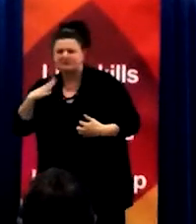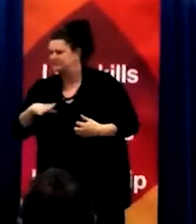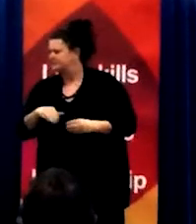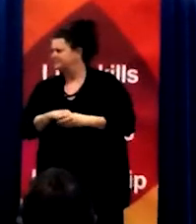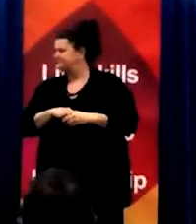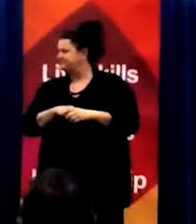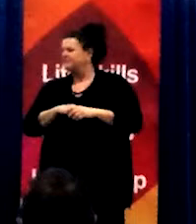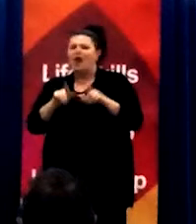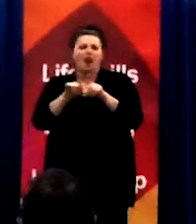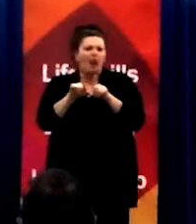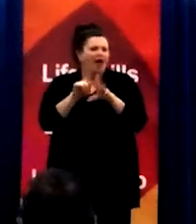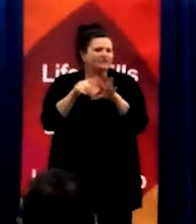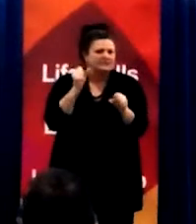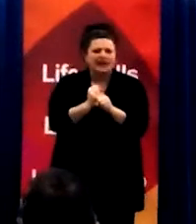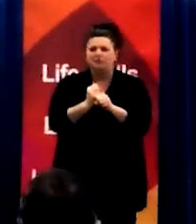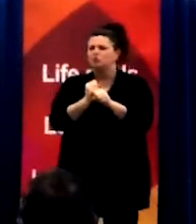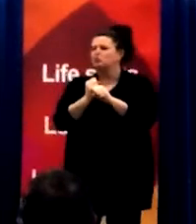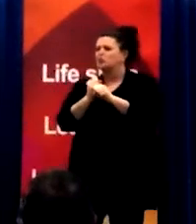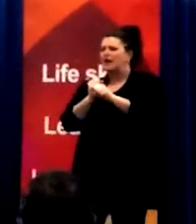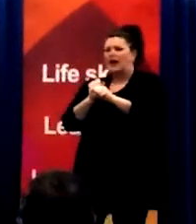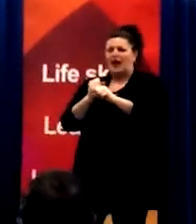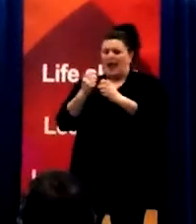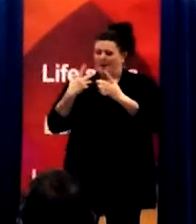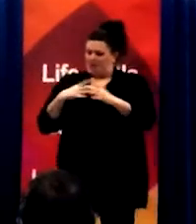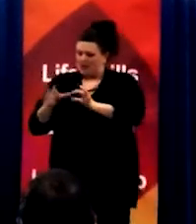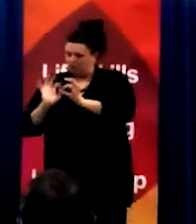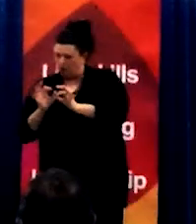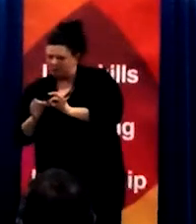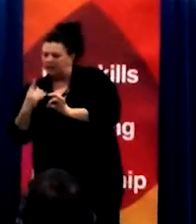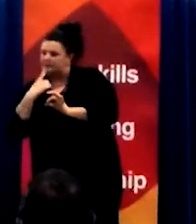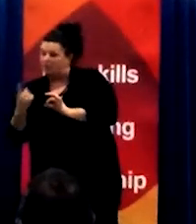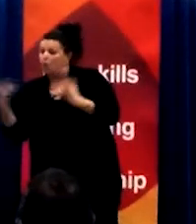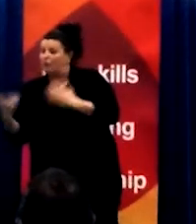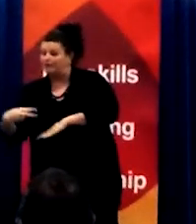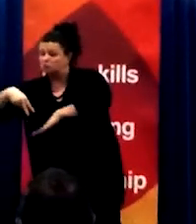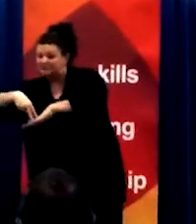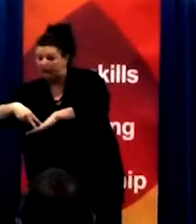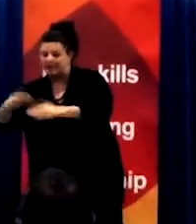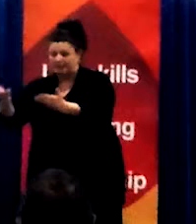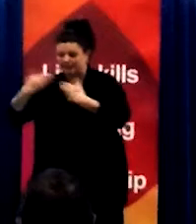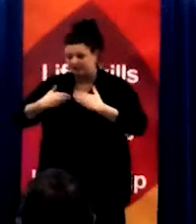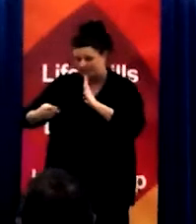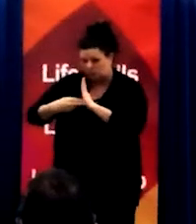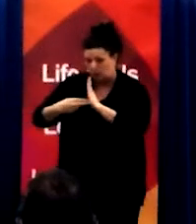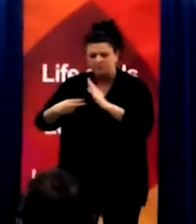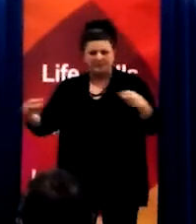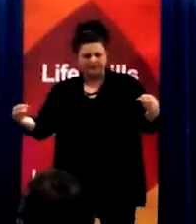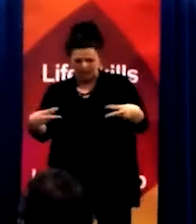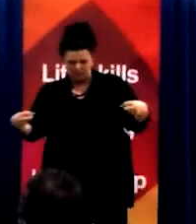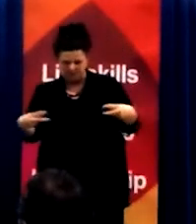as in showing Mr Grainger, my interpreter, where to stand, giving me notes, and putting on captions or subtitles on.